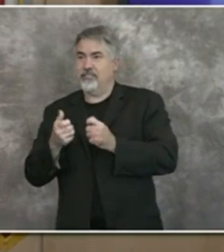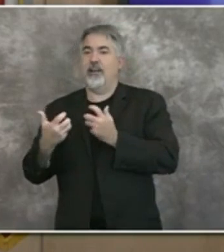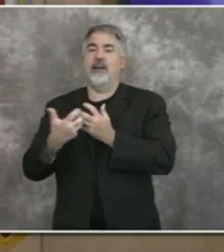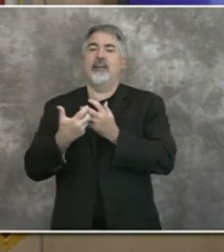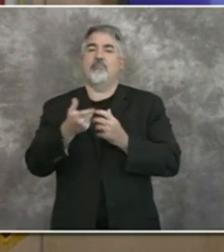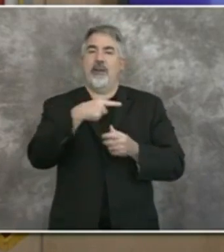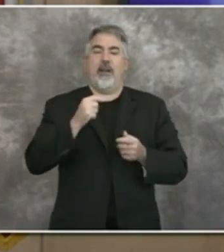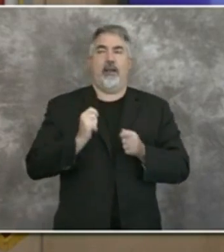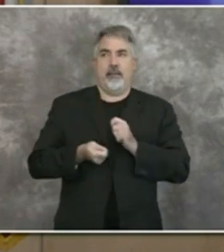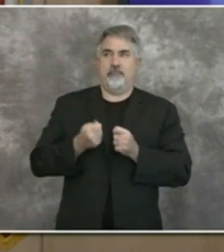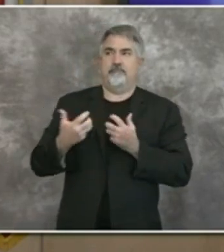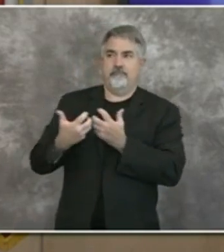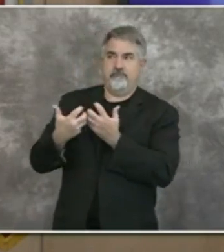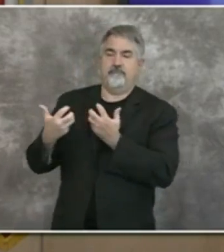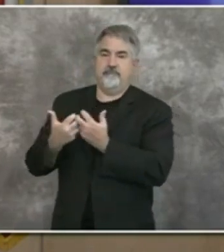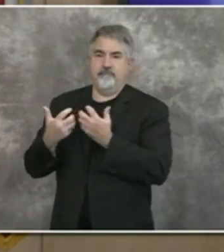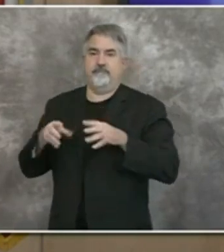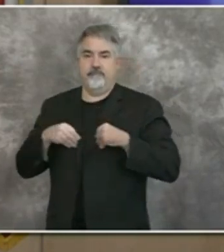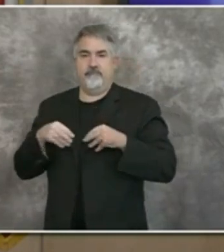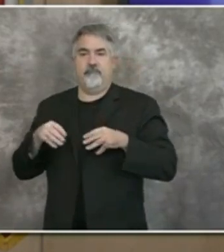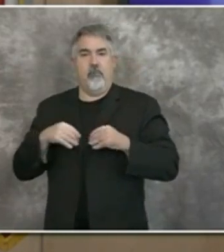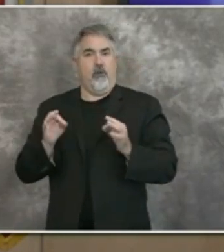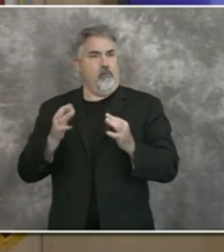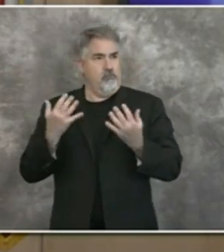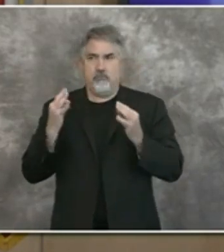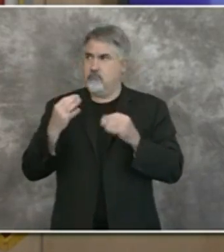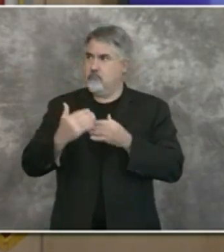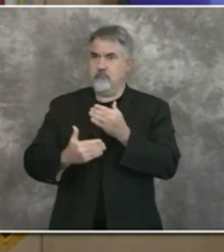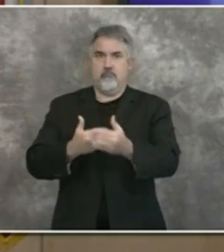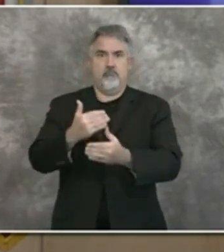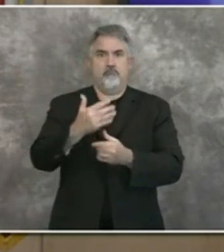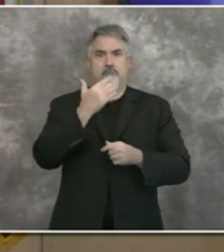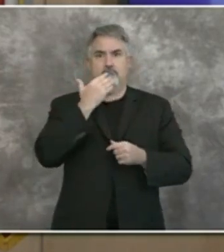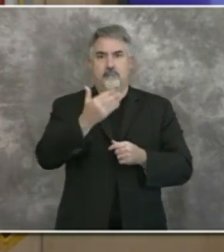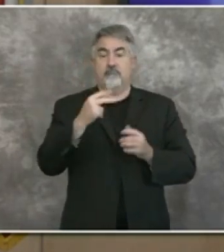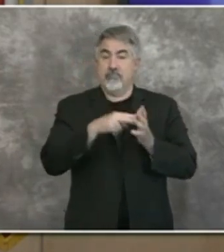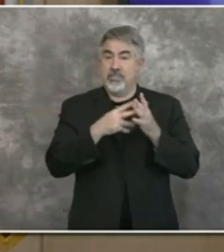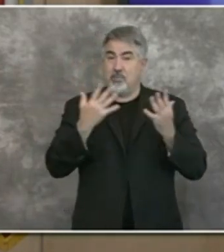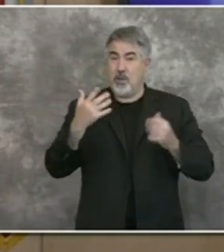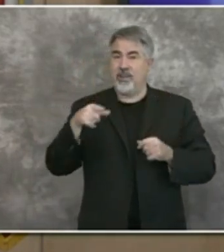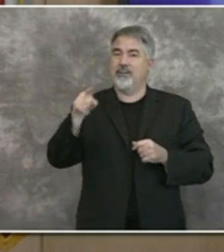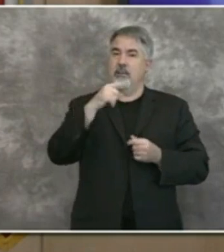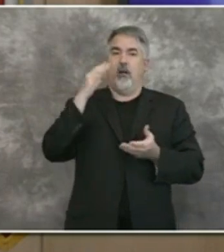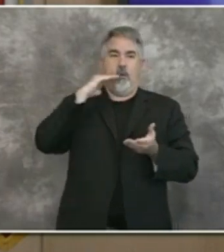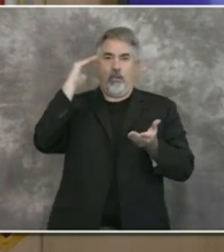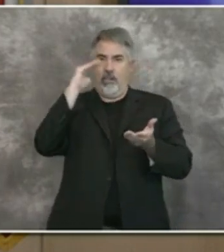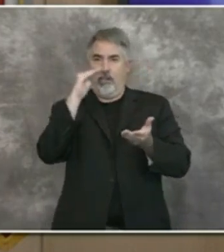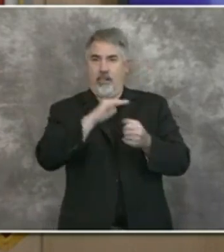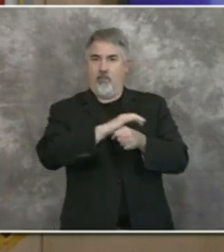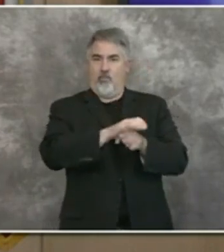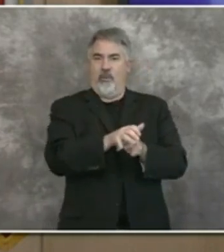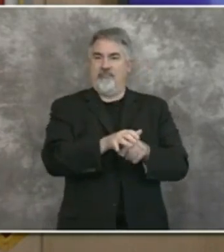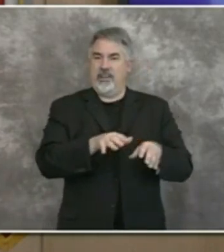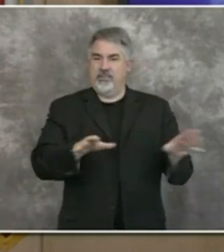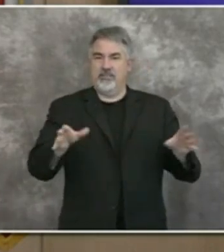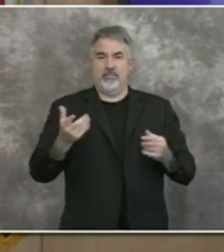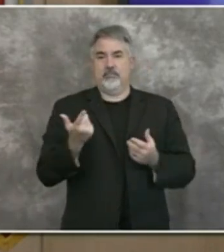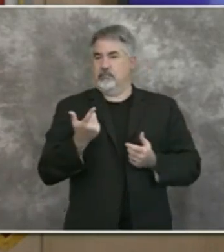I THINK IT'S IMPORTANT TO NOTE THAT THAT EACH OF THESE CHANGES THAT WE DO IN EACH OF THESE ADAPTATIONS THAT WE MAKE REALLY GO TOGETHER AND THEY